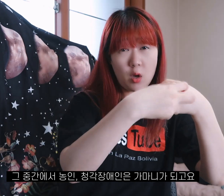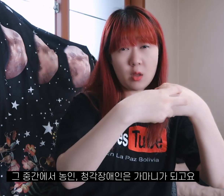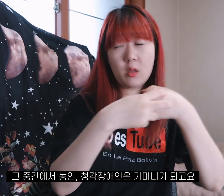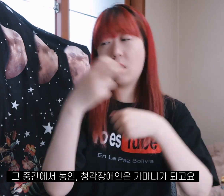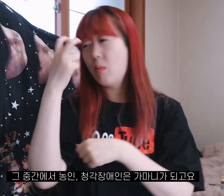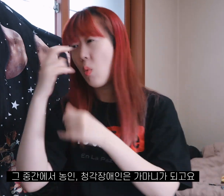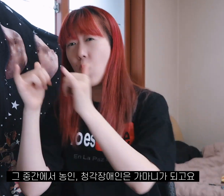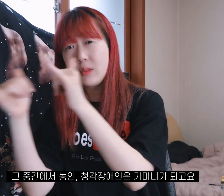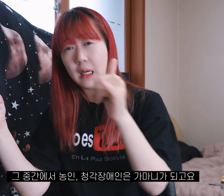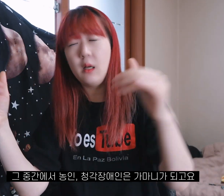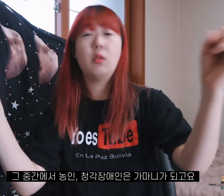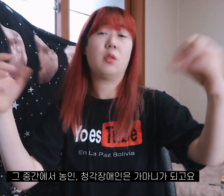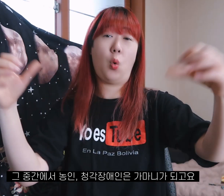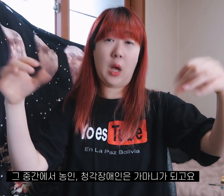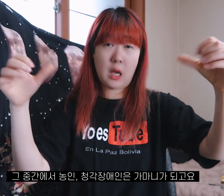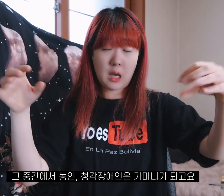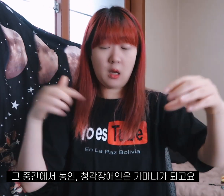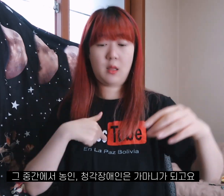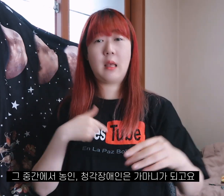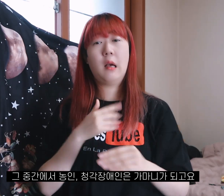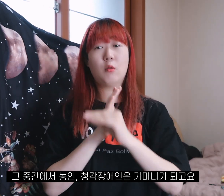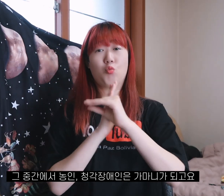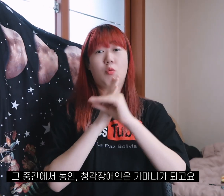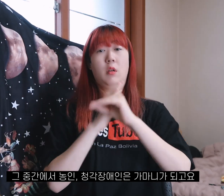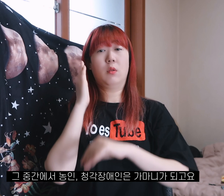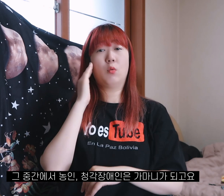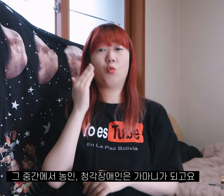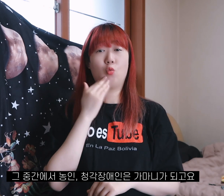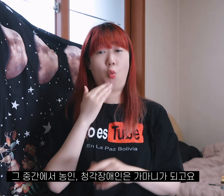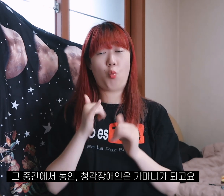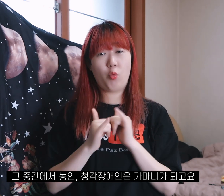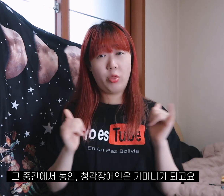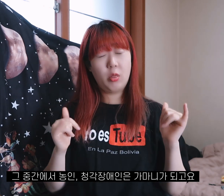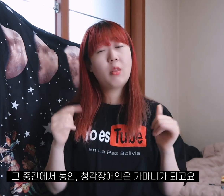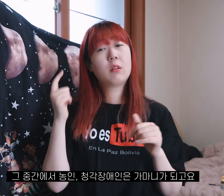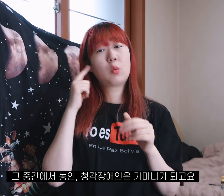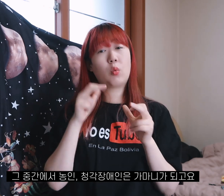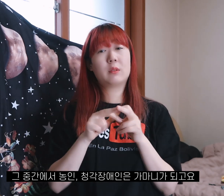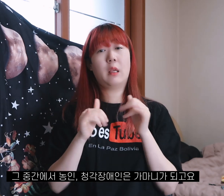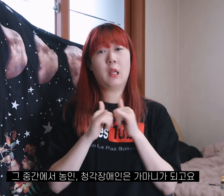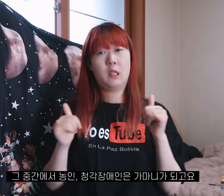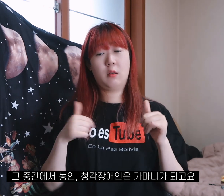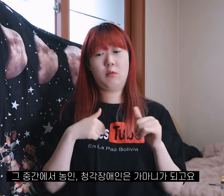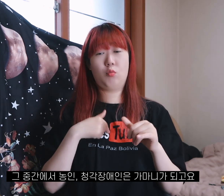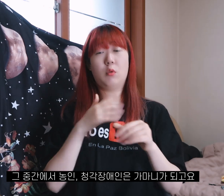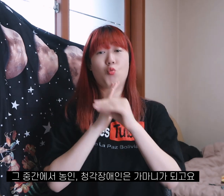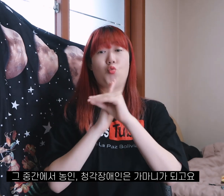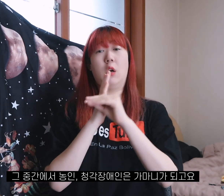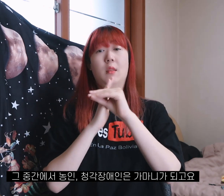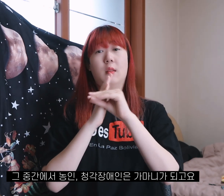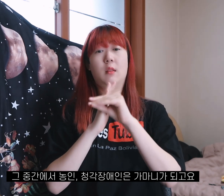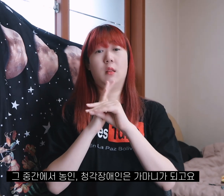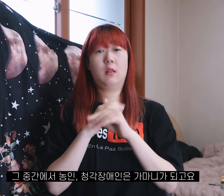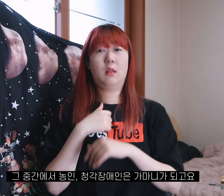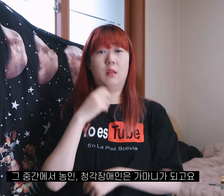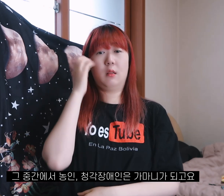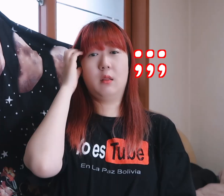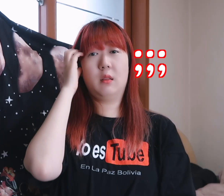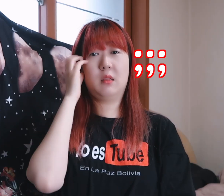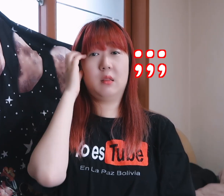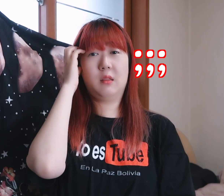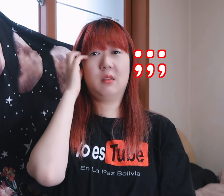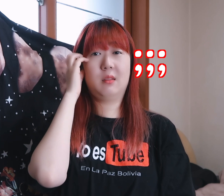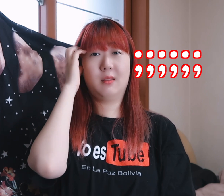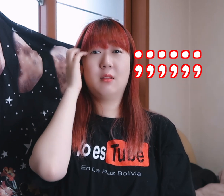In the middle, the deaf and the hard of hearing people become a bale.